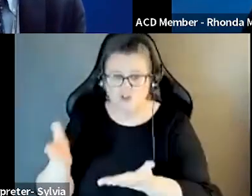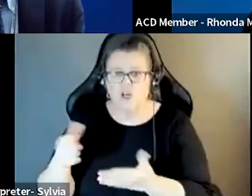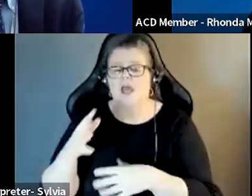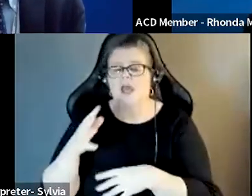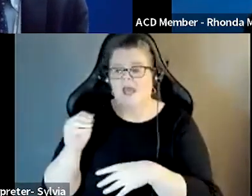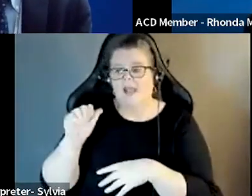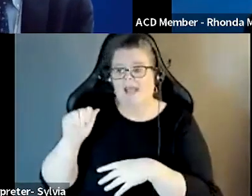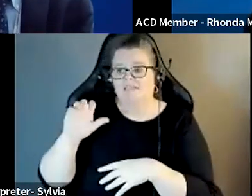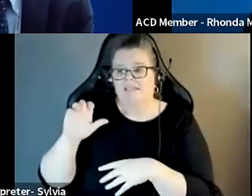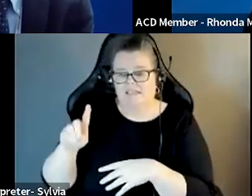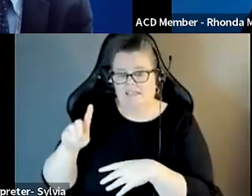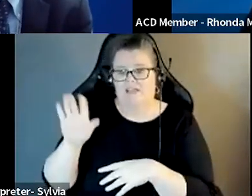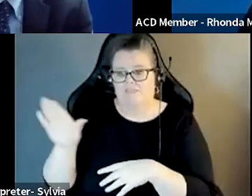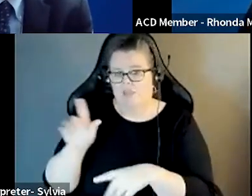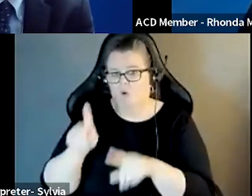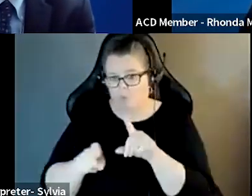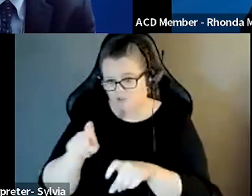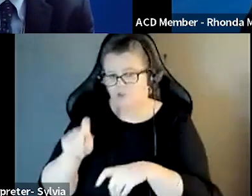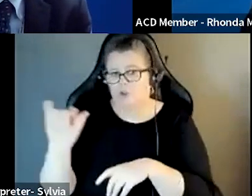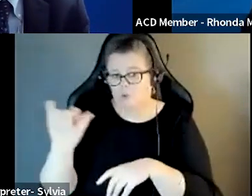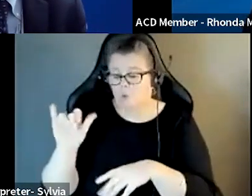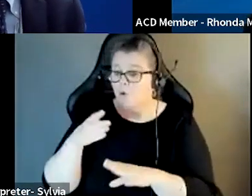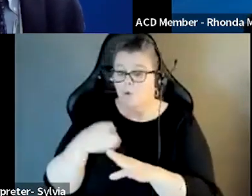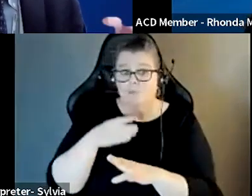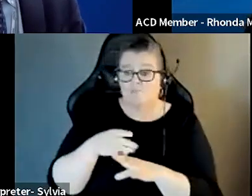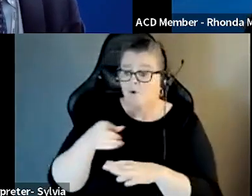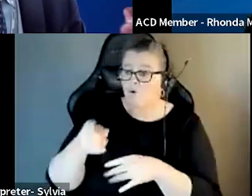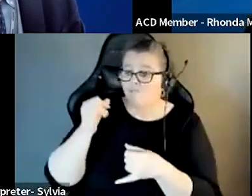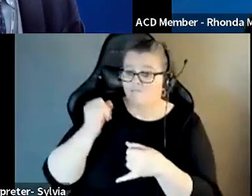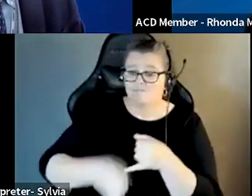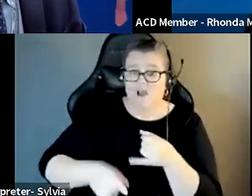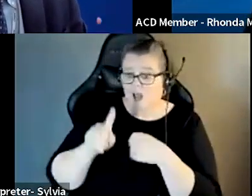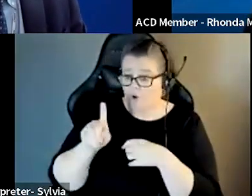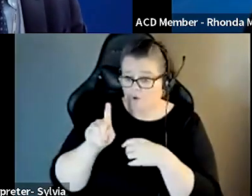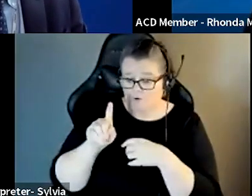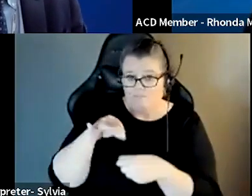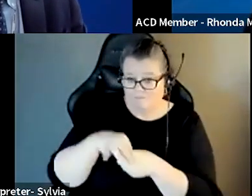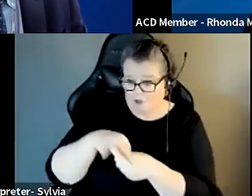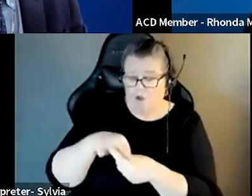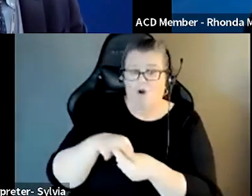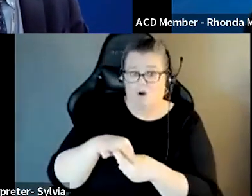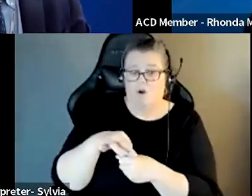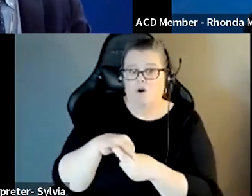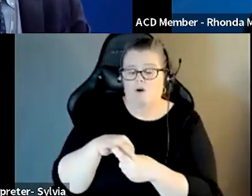So before there can be a final vote on the terms of reference beyond those three questions, we would need